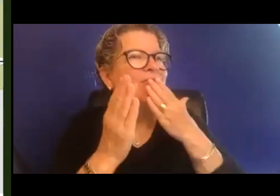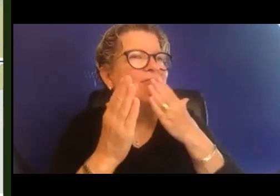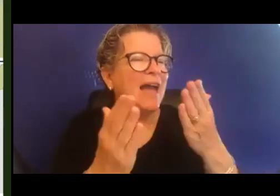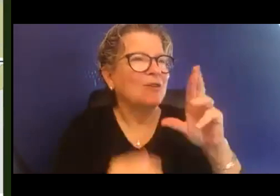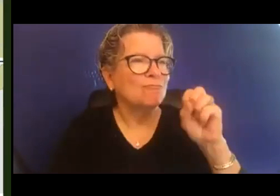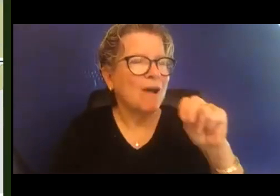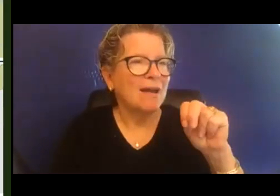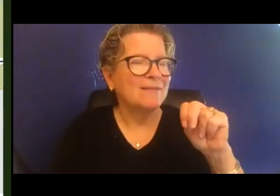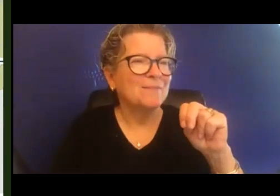All right.